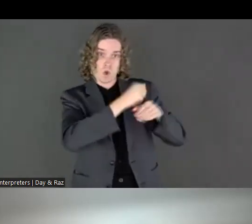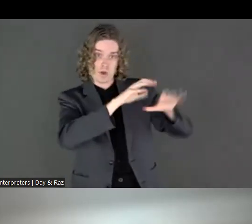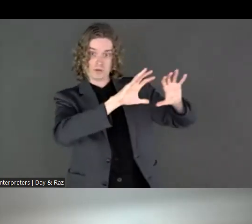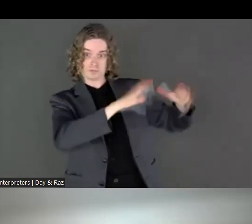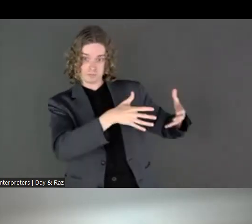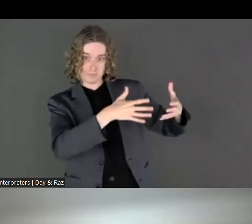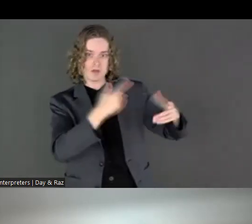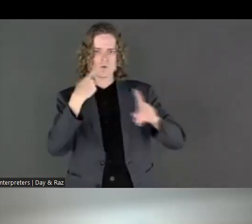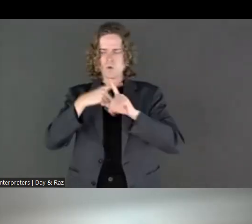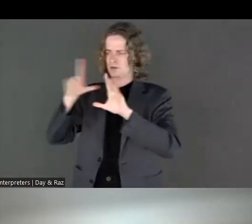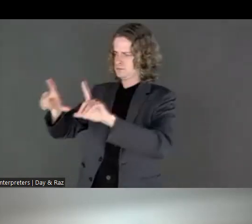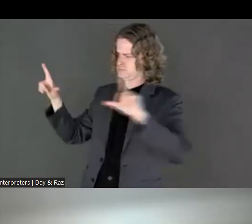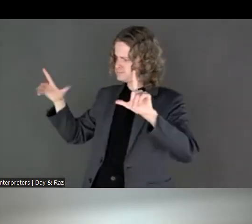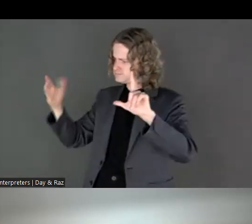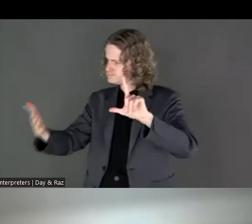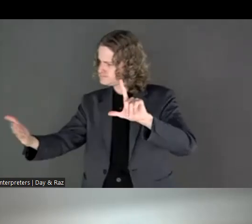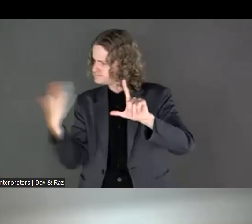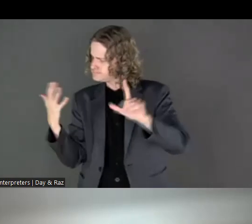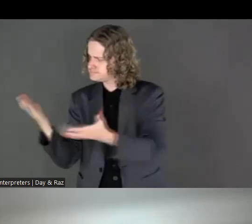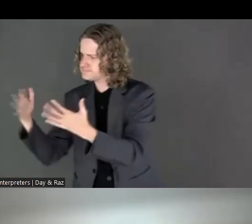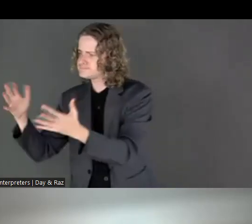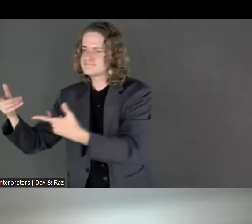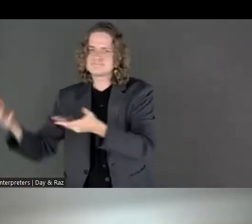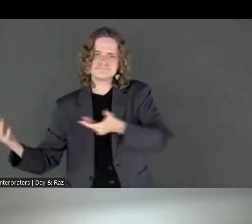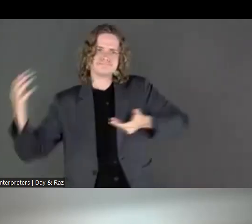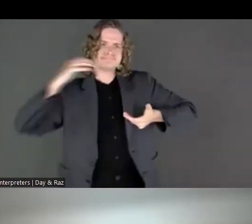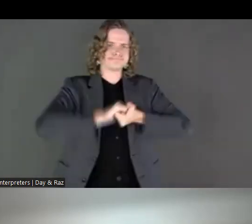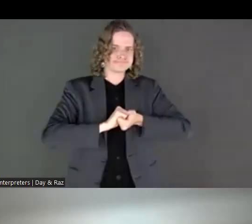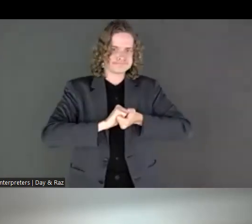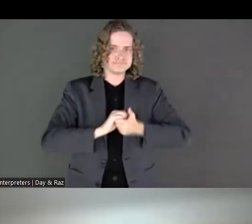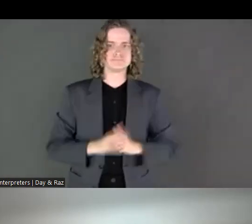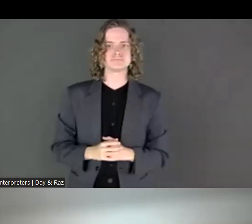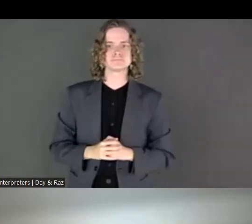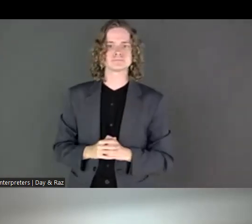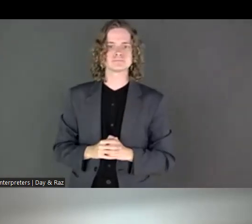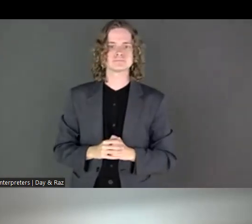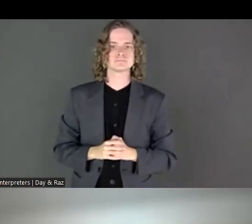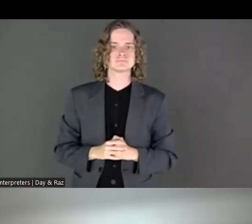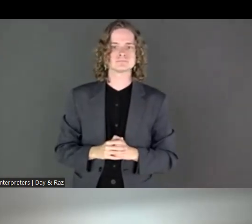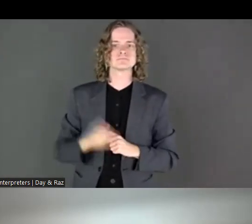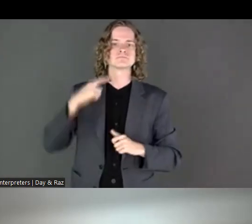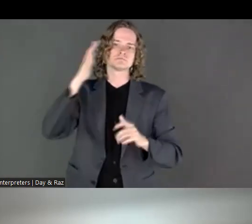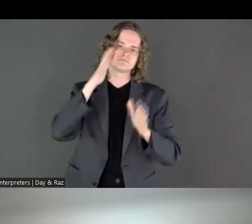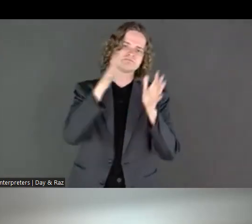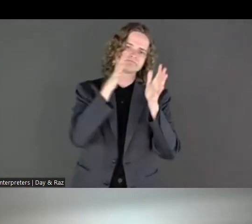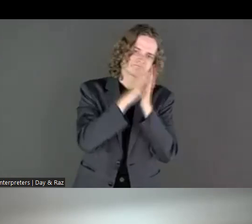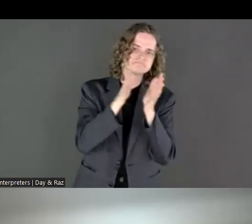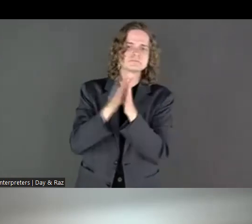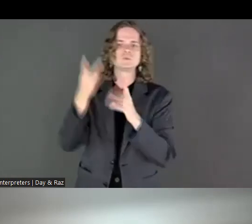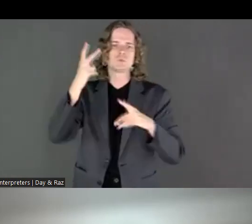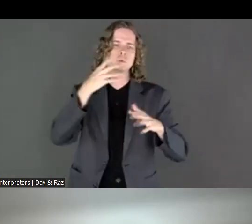and also other inter interagency mechanism, for example, the gamba gain initiative.